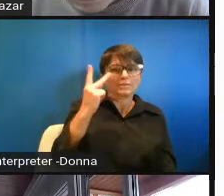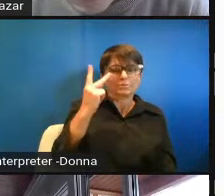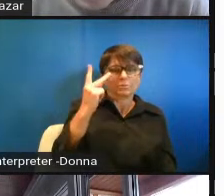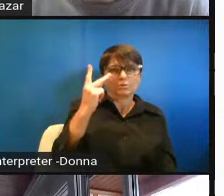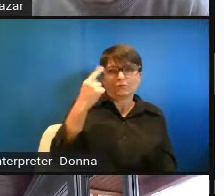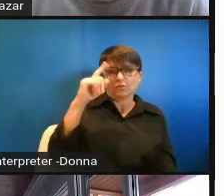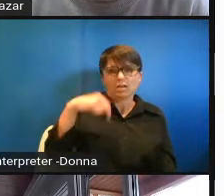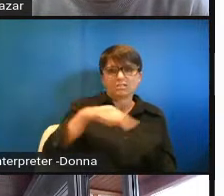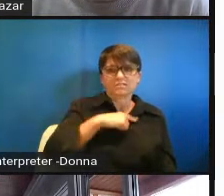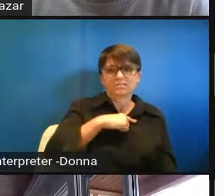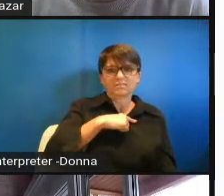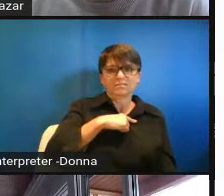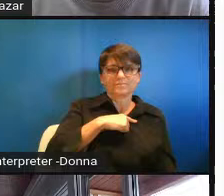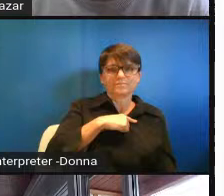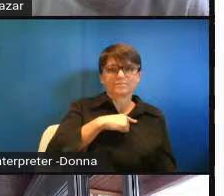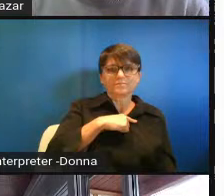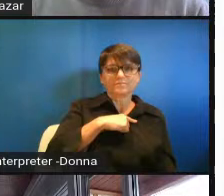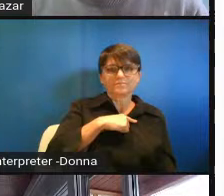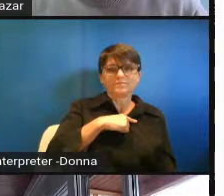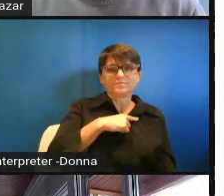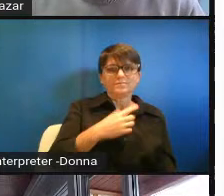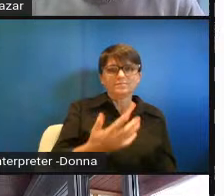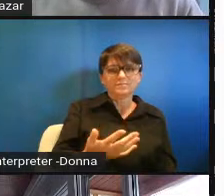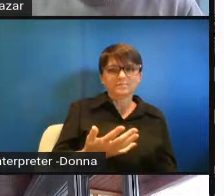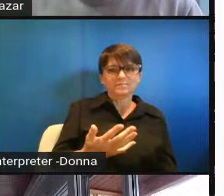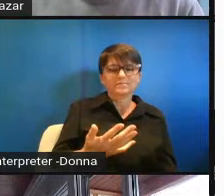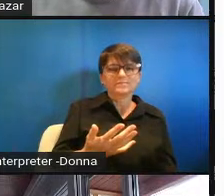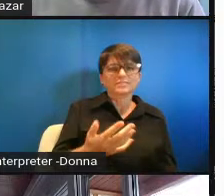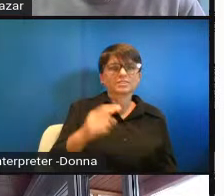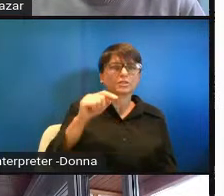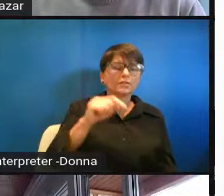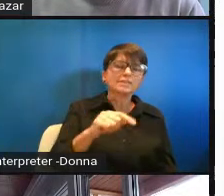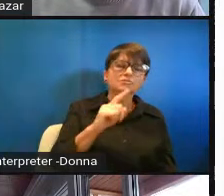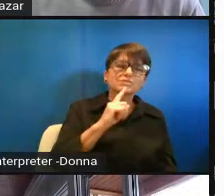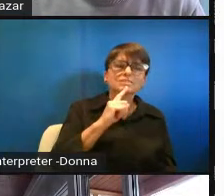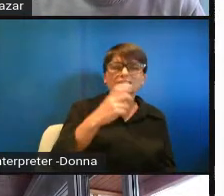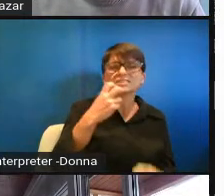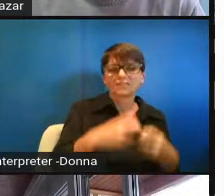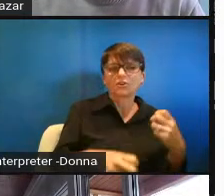could not help you because we could not see where you were because the focus was not visible to us.